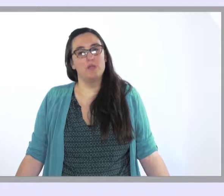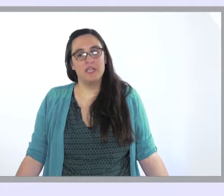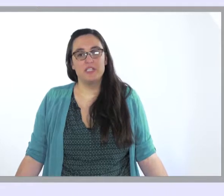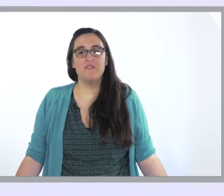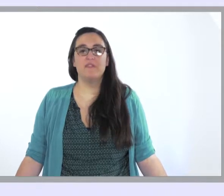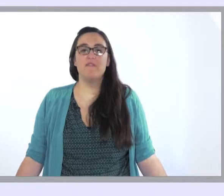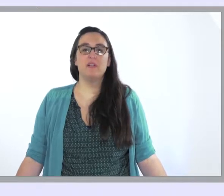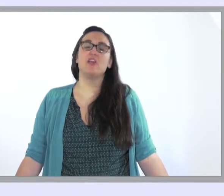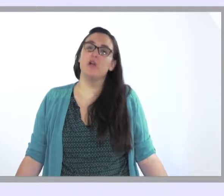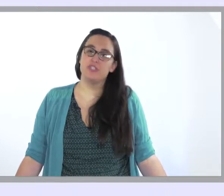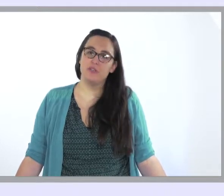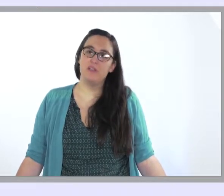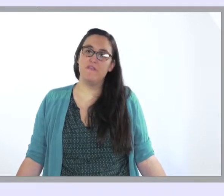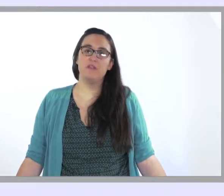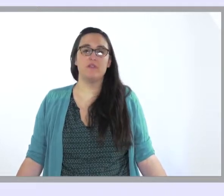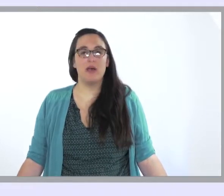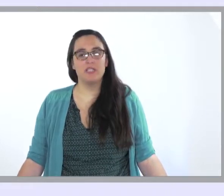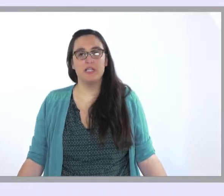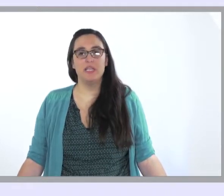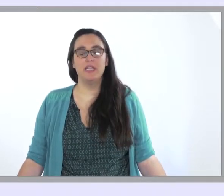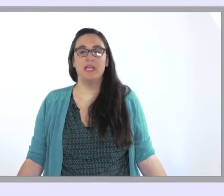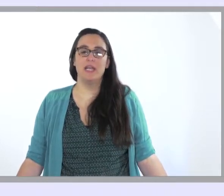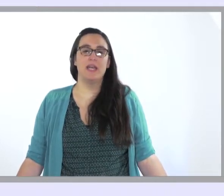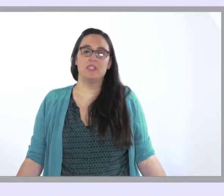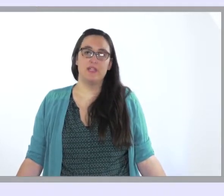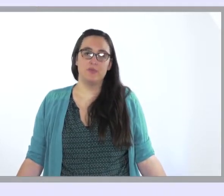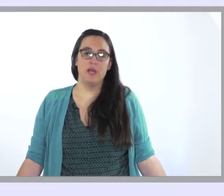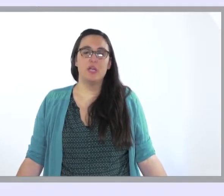like communicative level, cultural level, grammatically, etc.